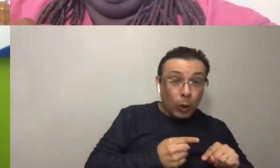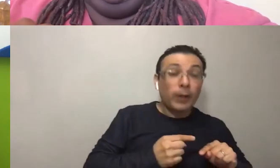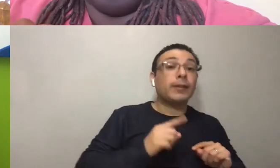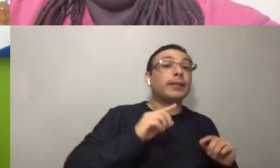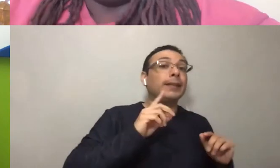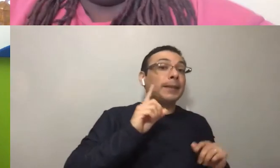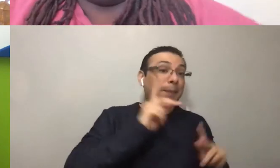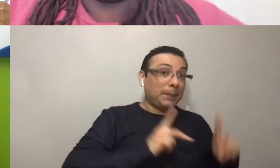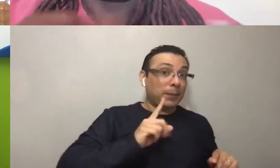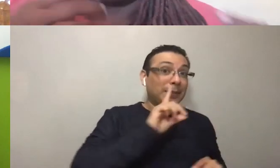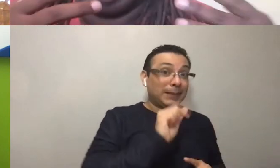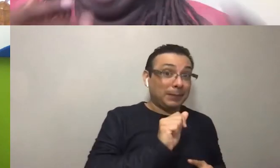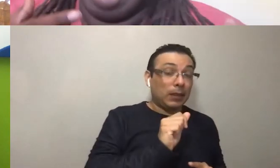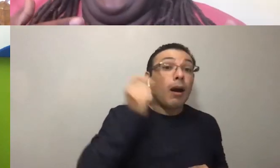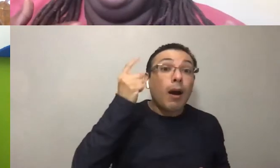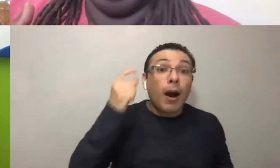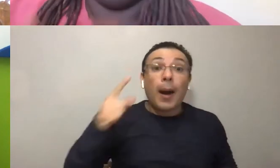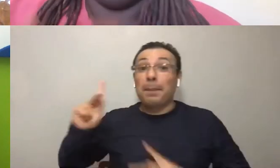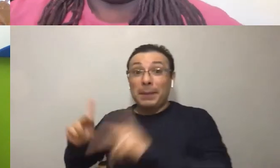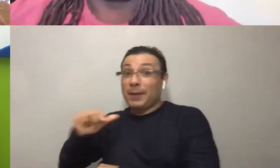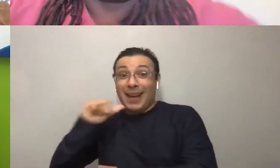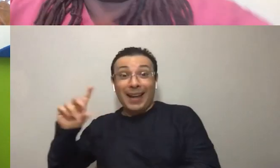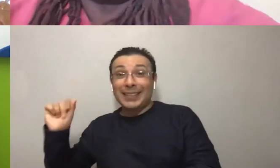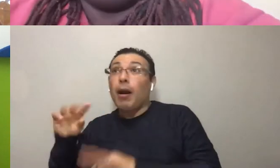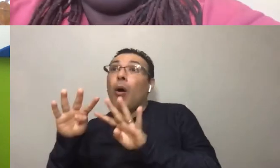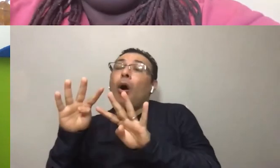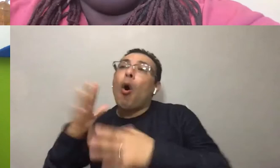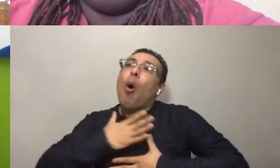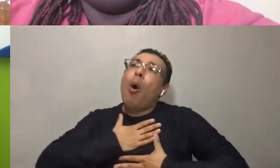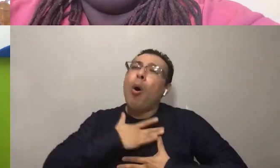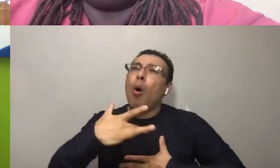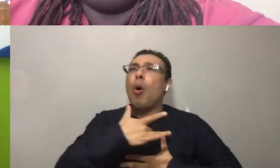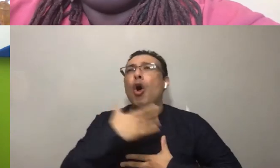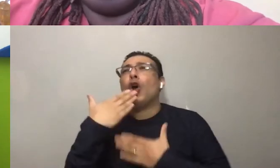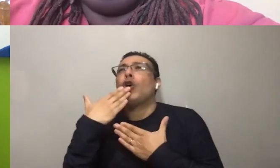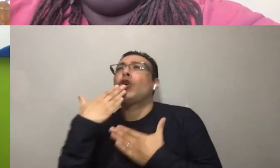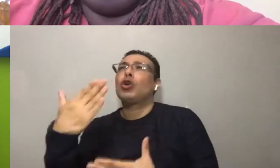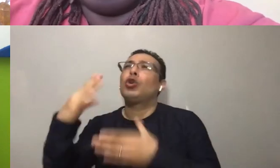But, given that, I think that disabled people—we’re underrepresented in elected office.